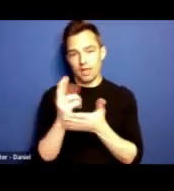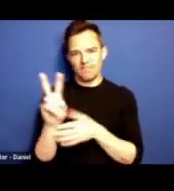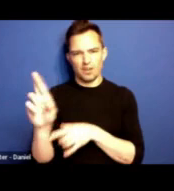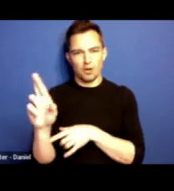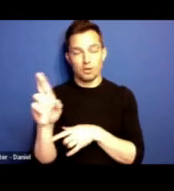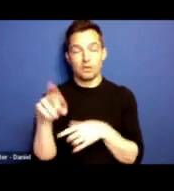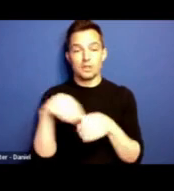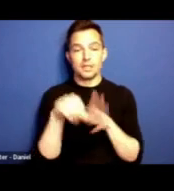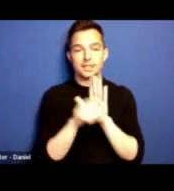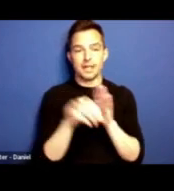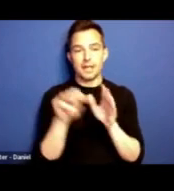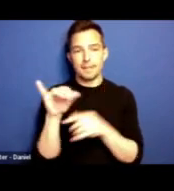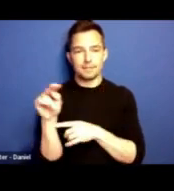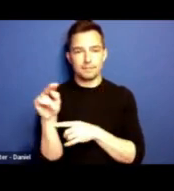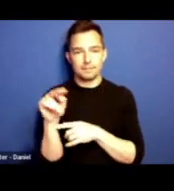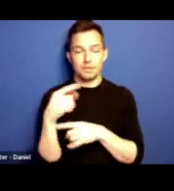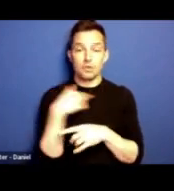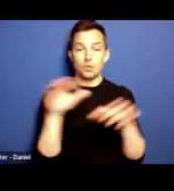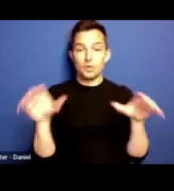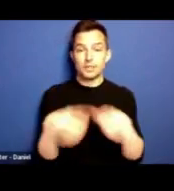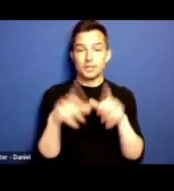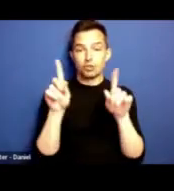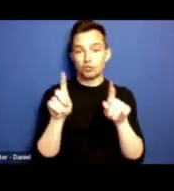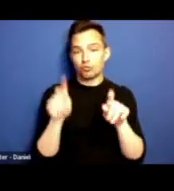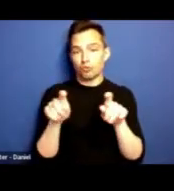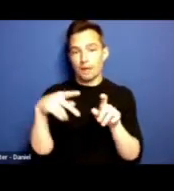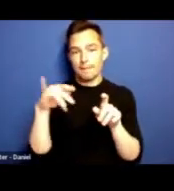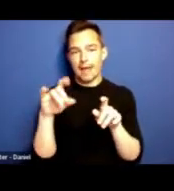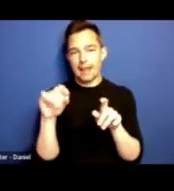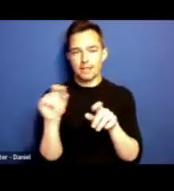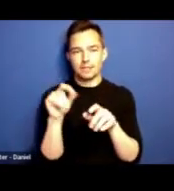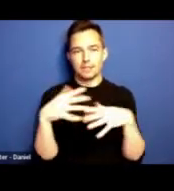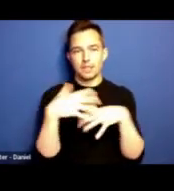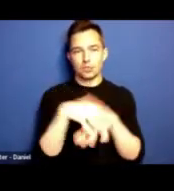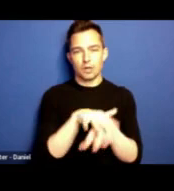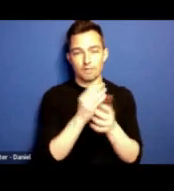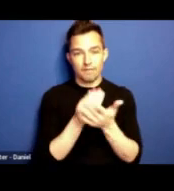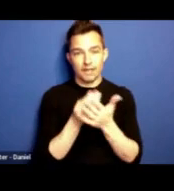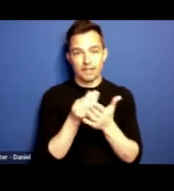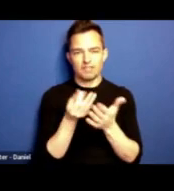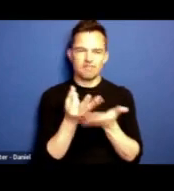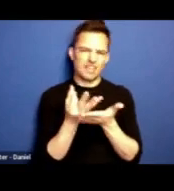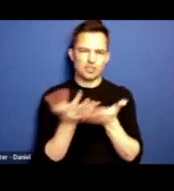Minnesota, we did a trial pilot of integrating financial services and work and benefits